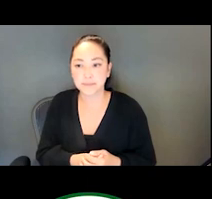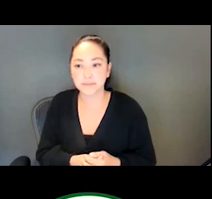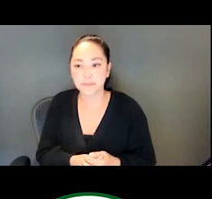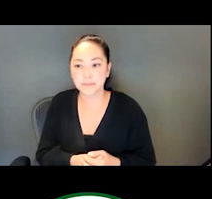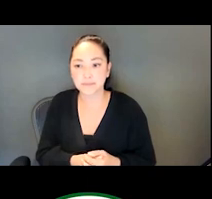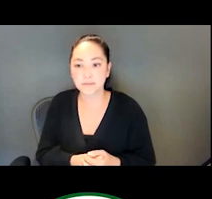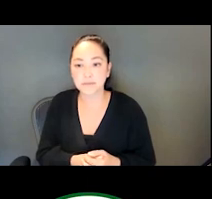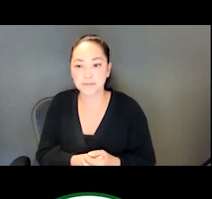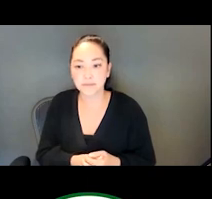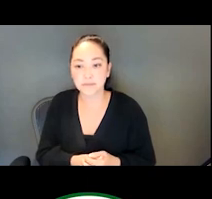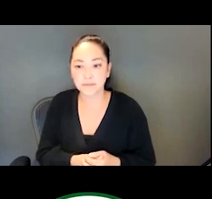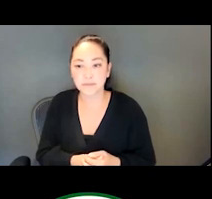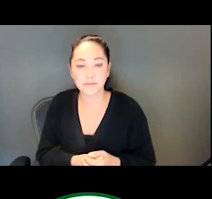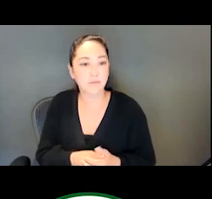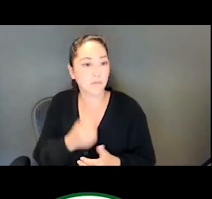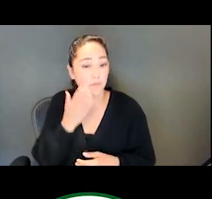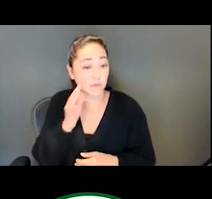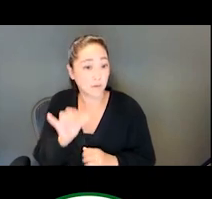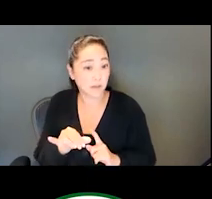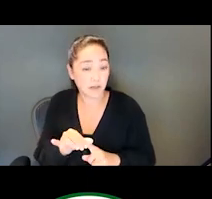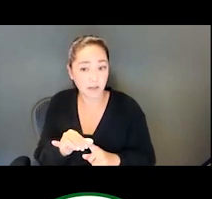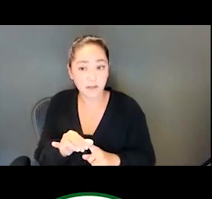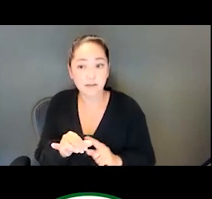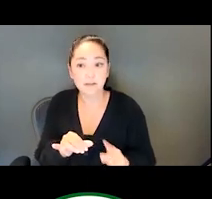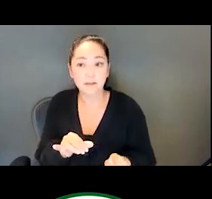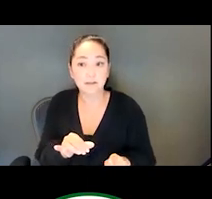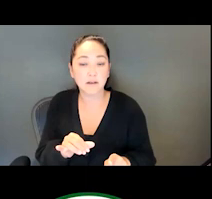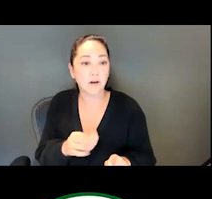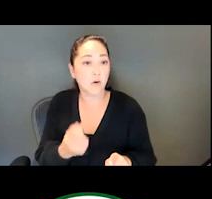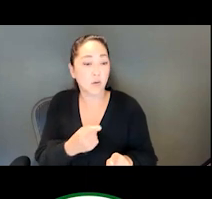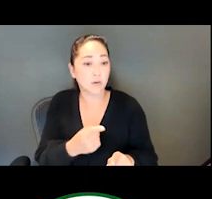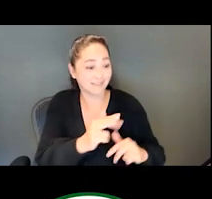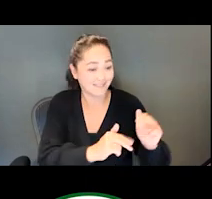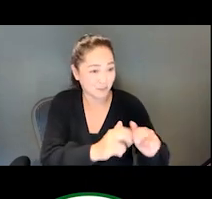But the state of our natural environment and the elements within that environment also